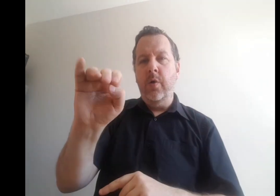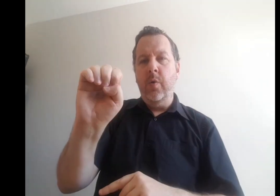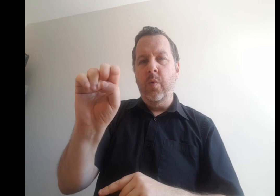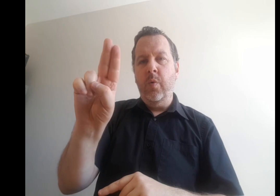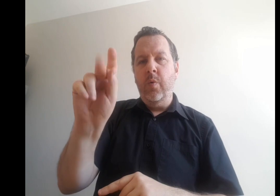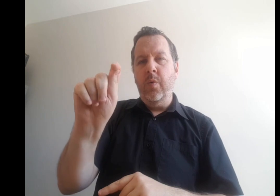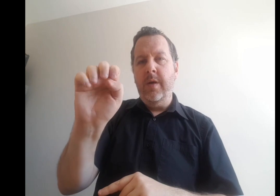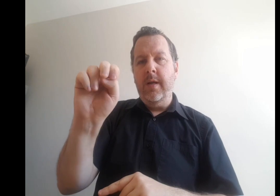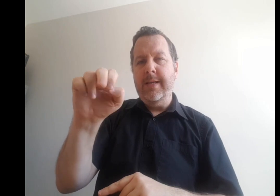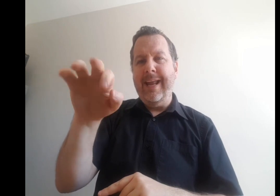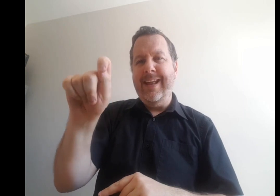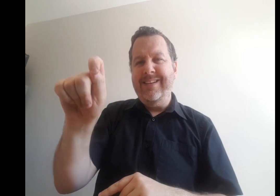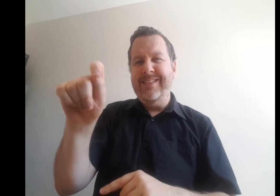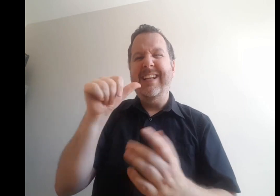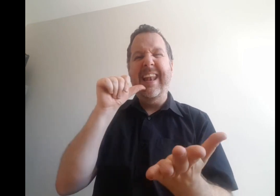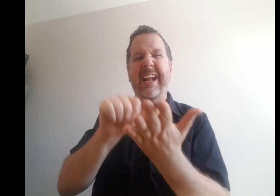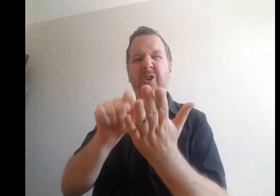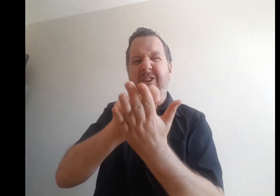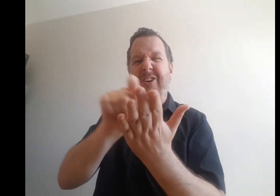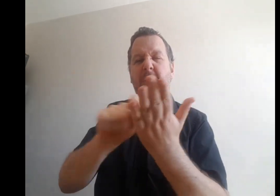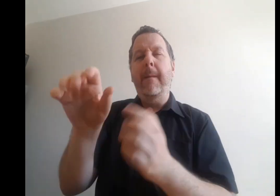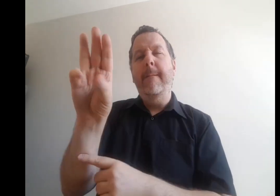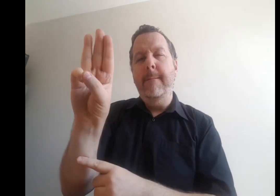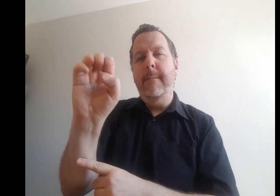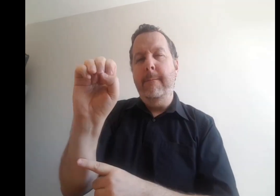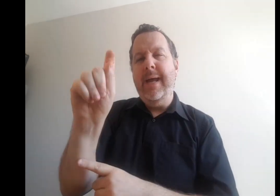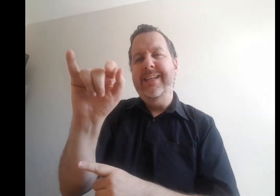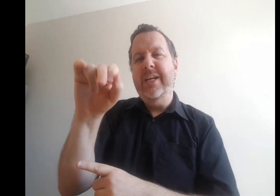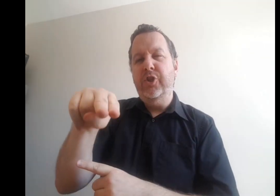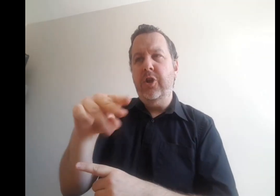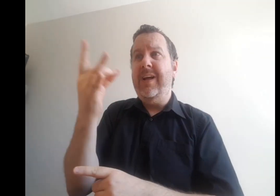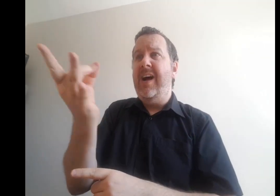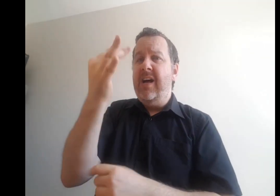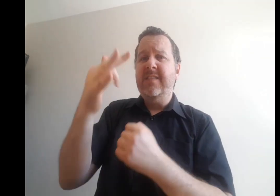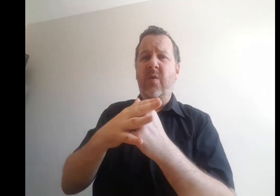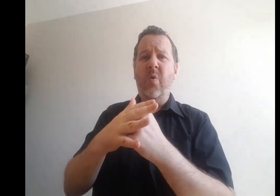and to explain exactly what happened. There's lots of really rich detail.